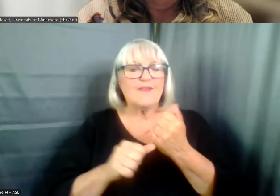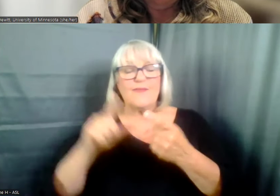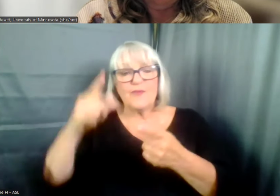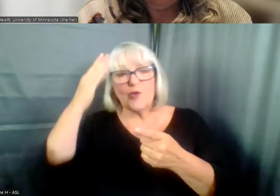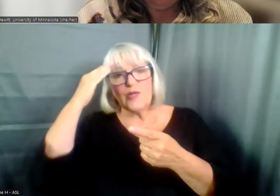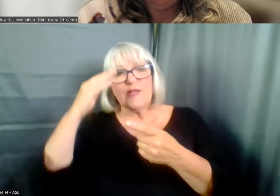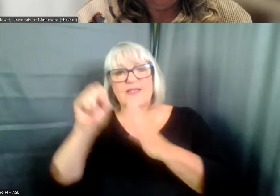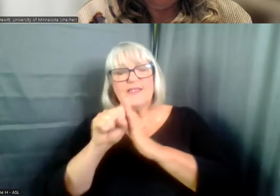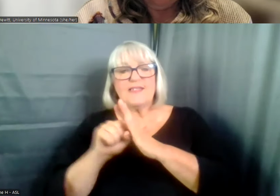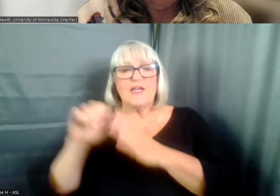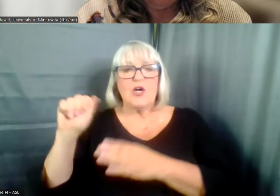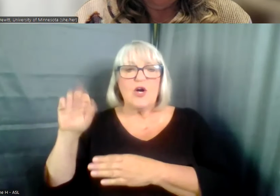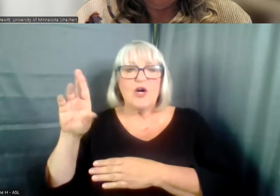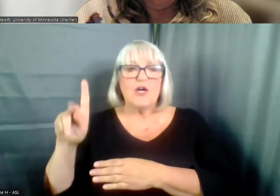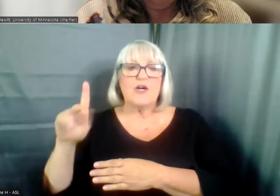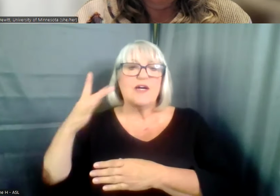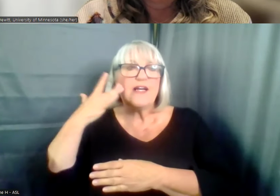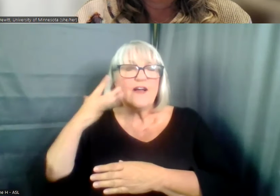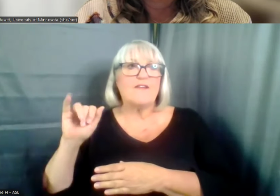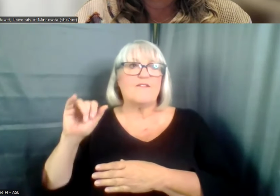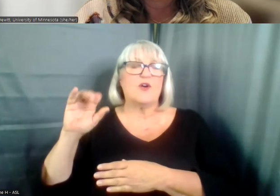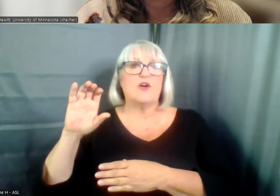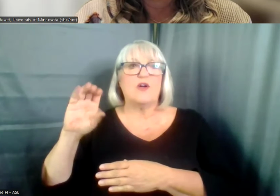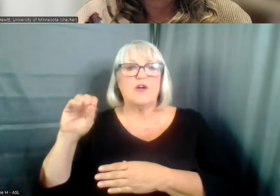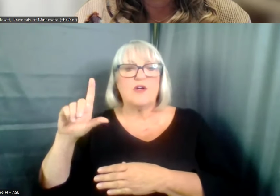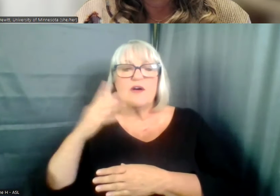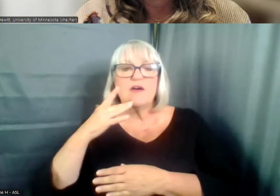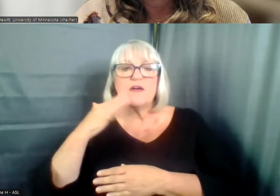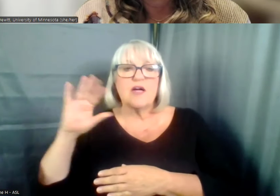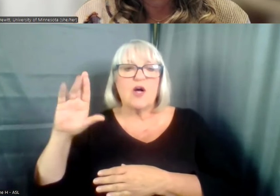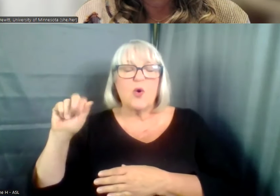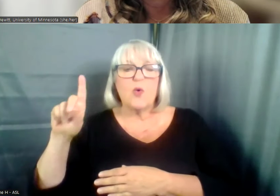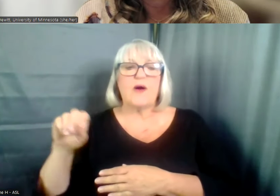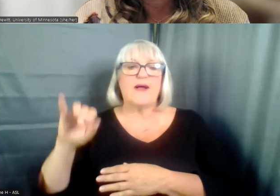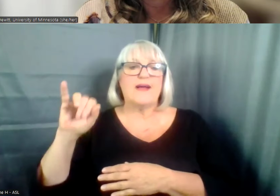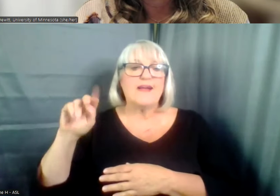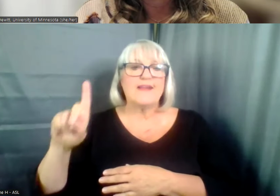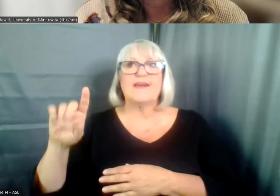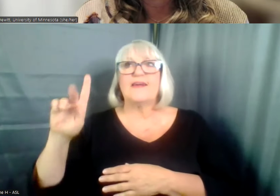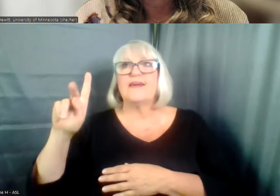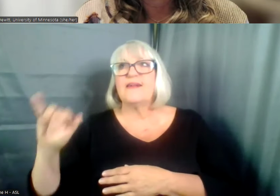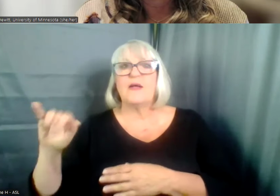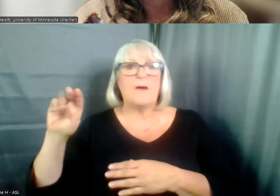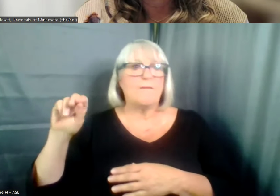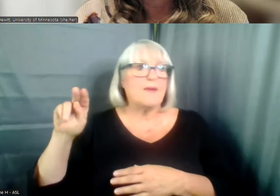California, Colorado, DC, Florida, Georgia, Illinois, Indiana, Kentucky, Montana, Oregon,